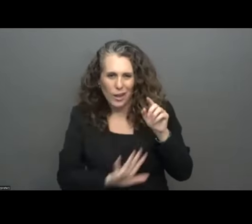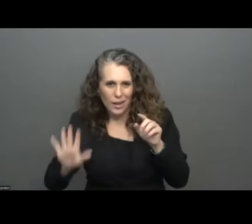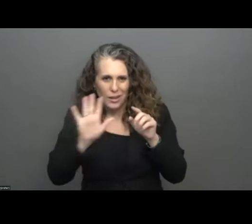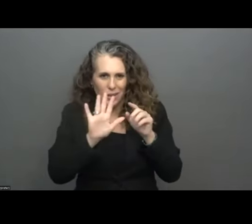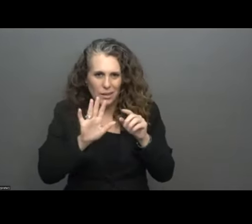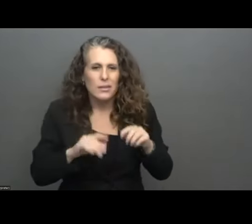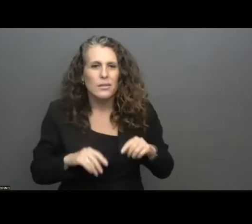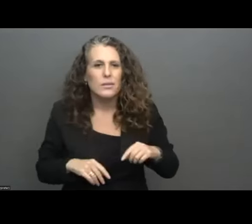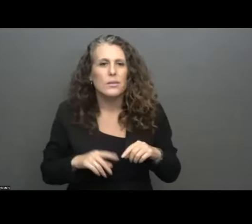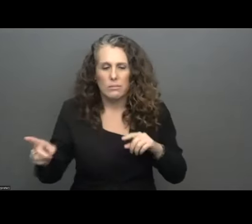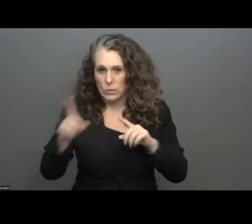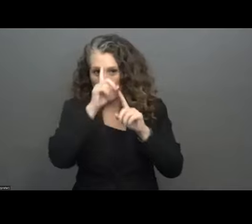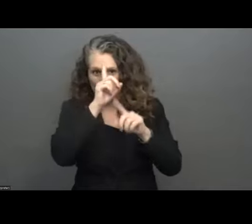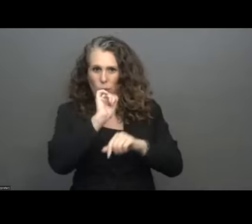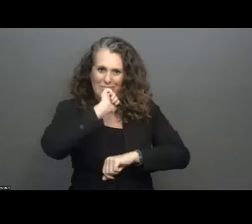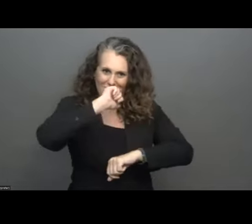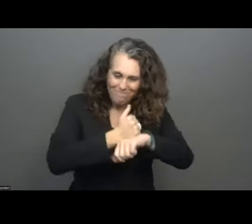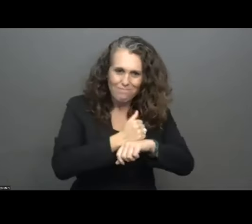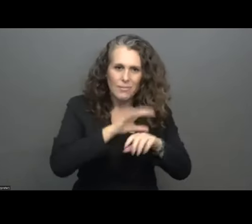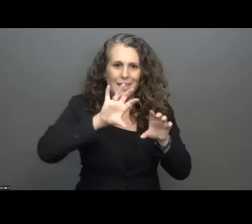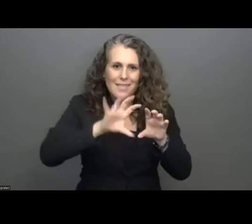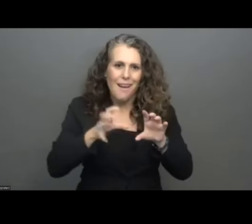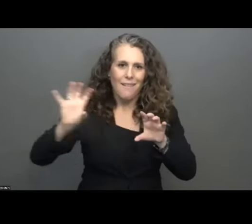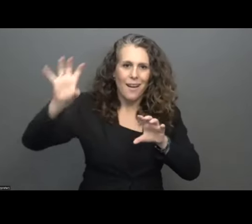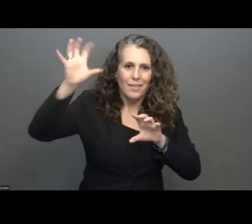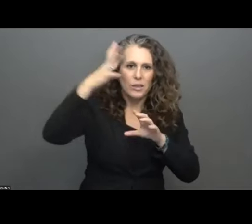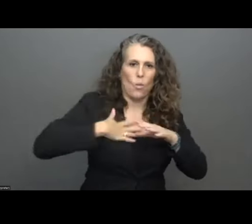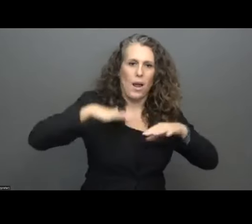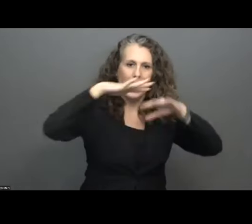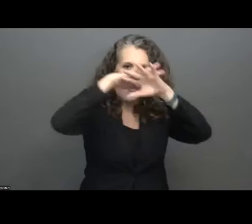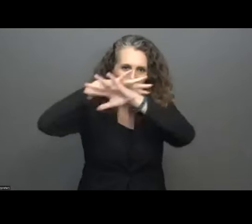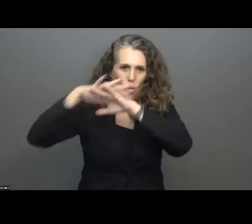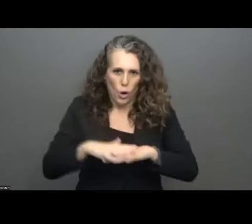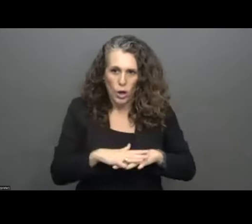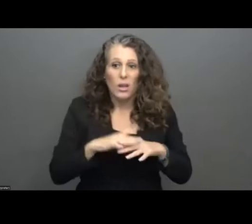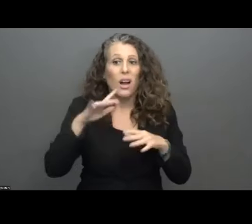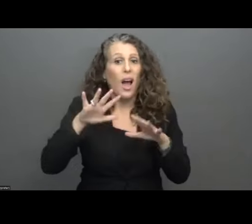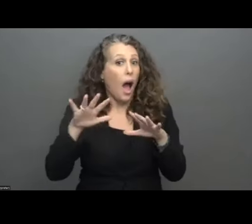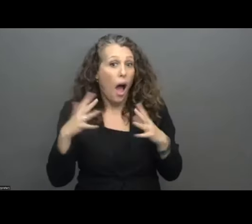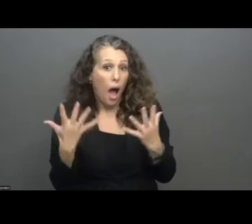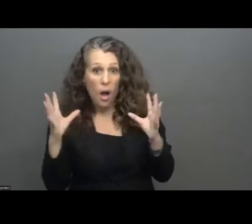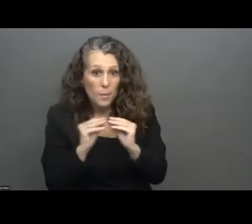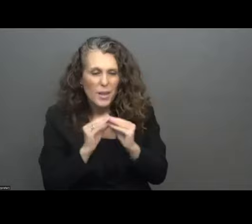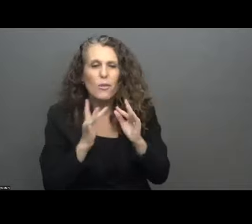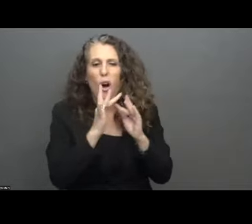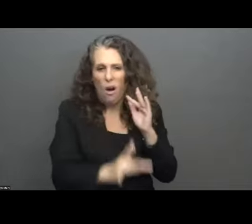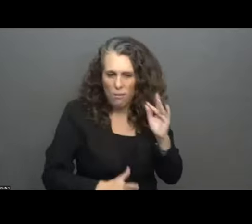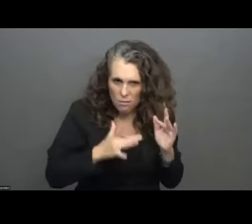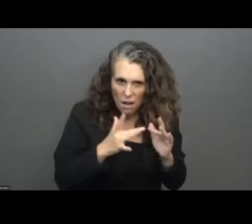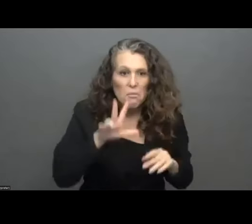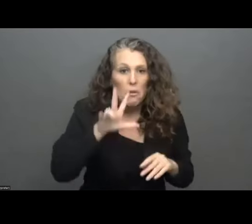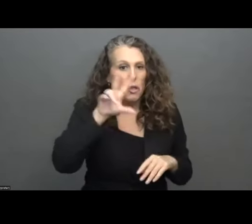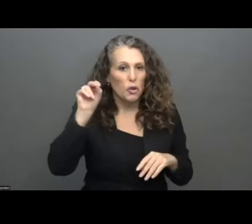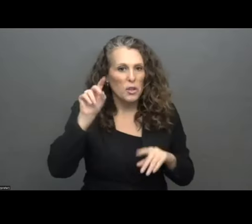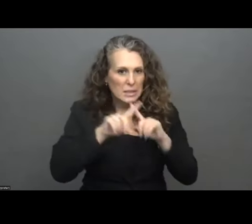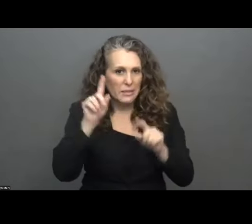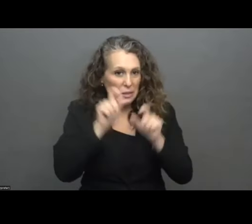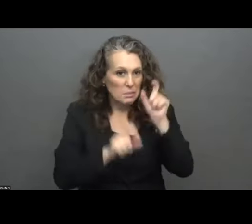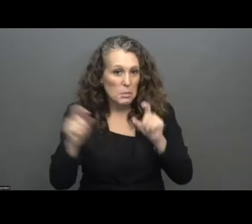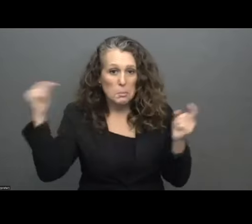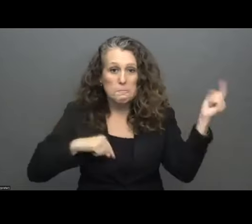is NJ, adonis, you know, let me do the research on it I did you the reason is you know onto